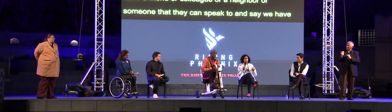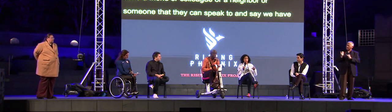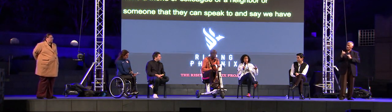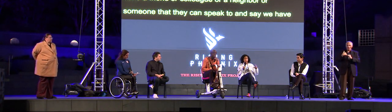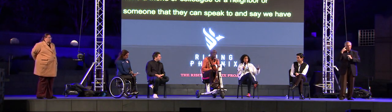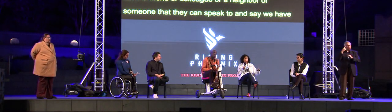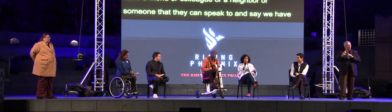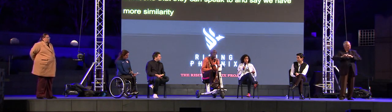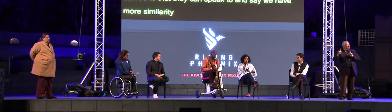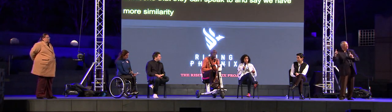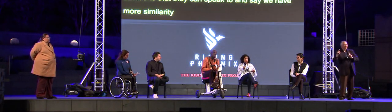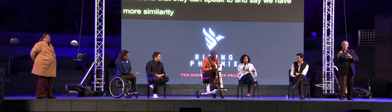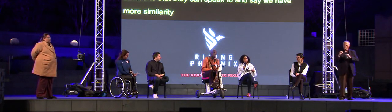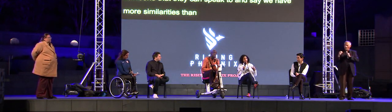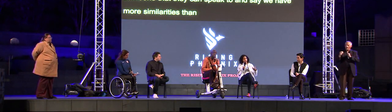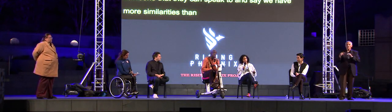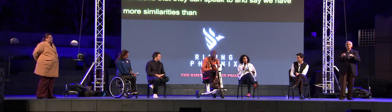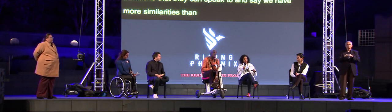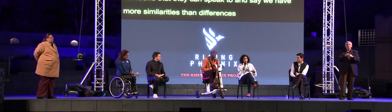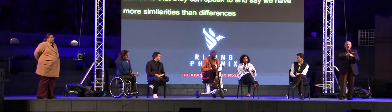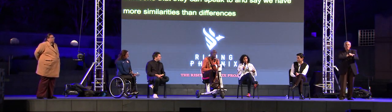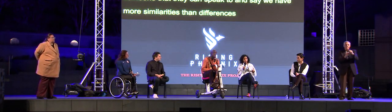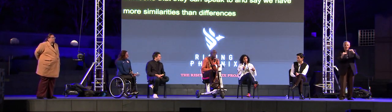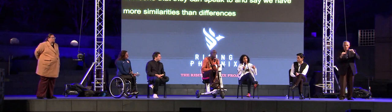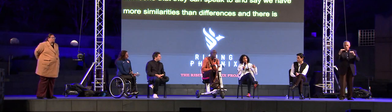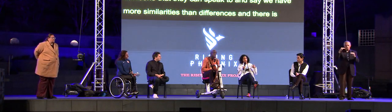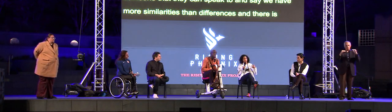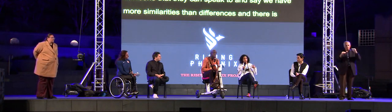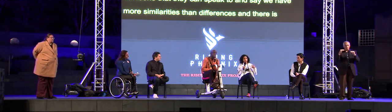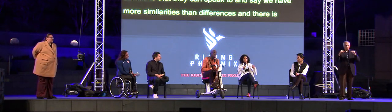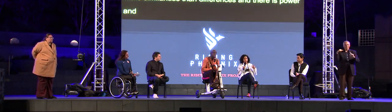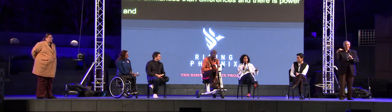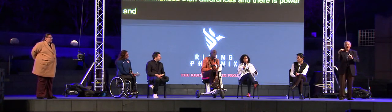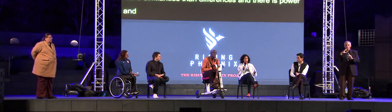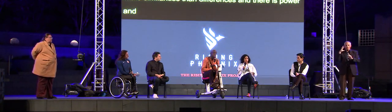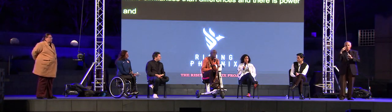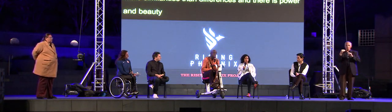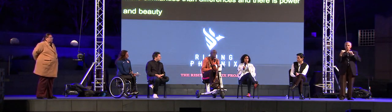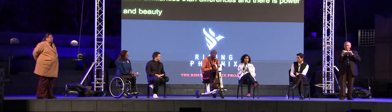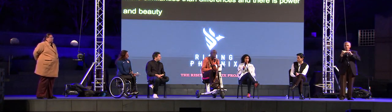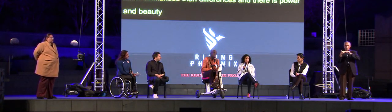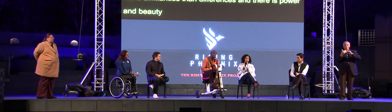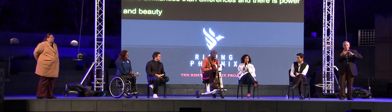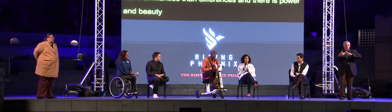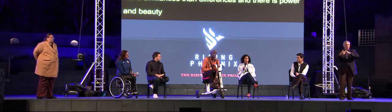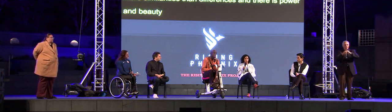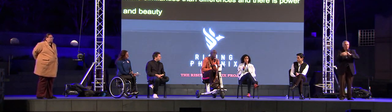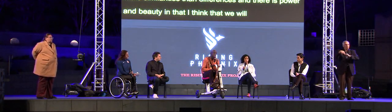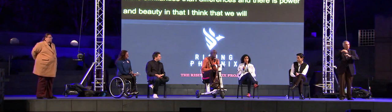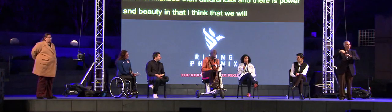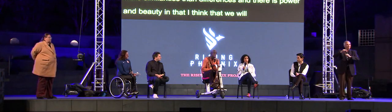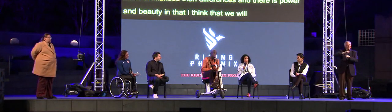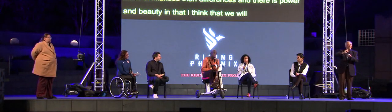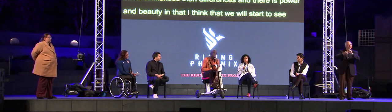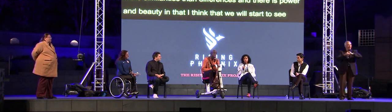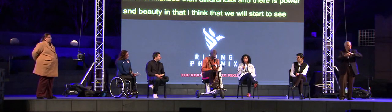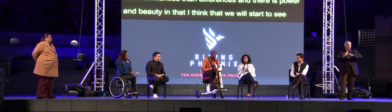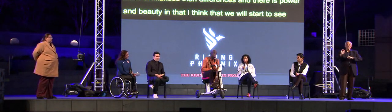And there's also power in our differences, and there's a beauty in that. I think that we will start to see real change in our corporate partners.